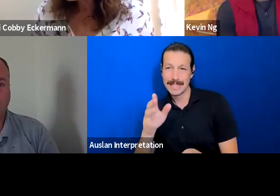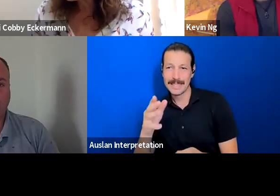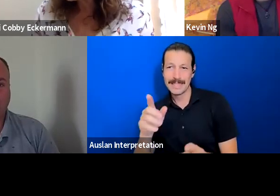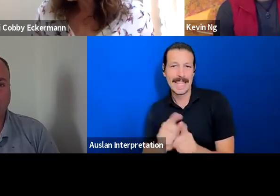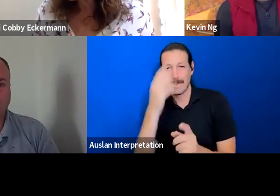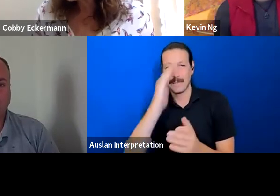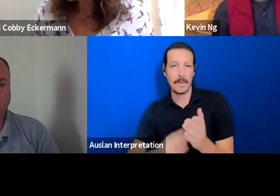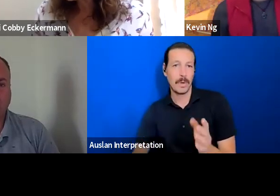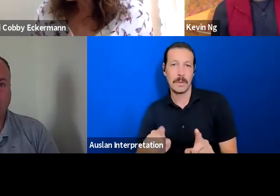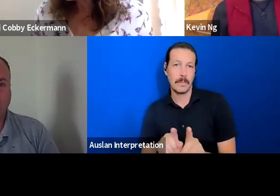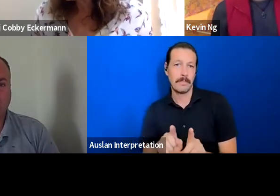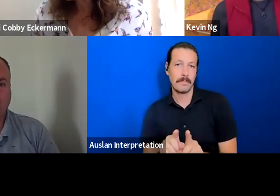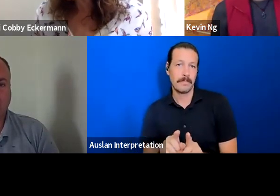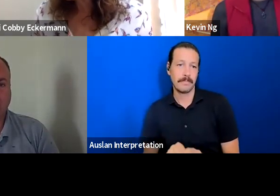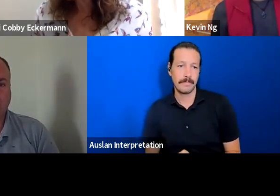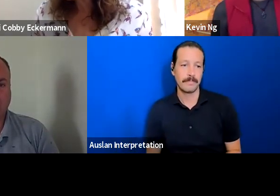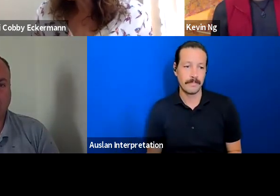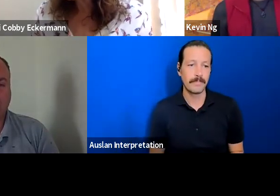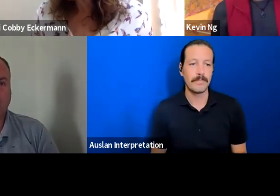Yeah.